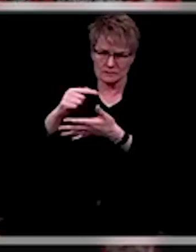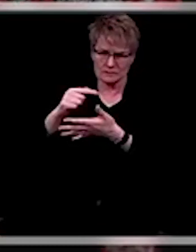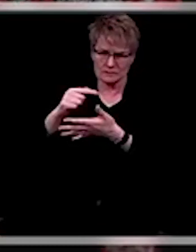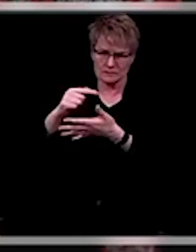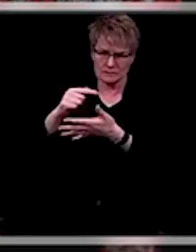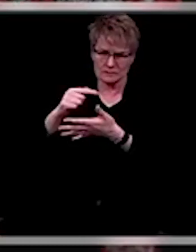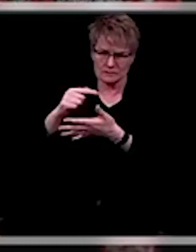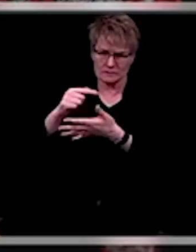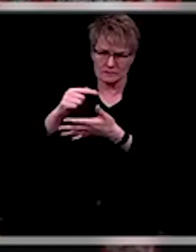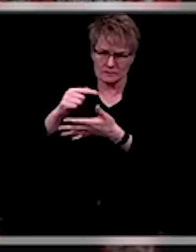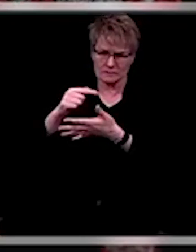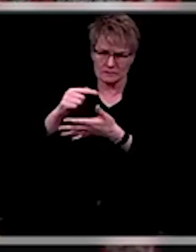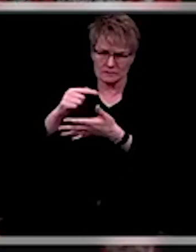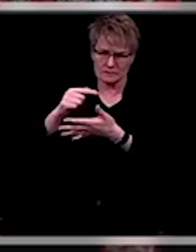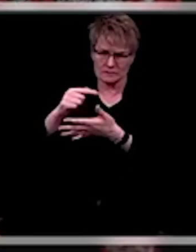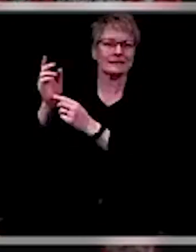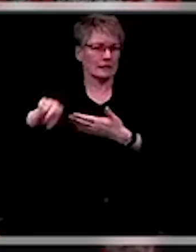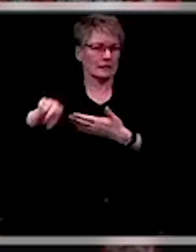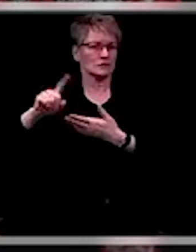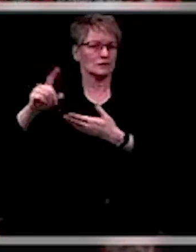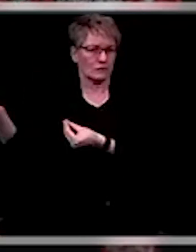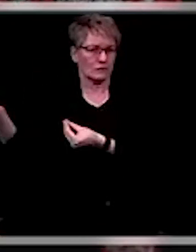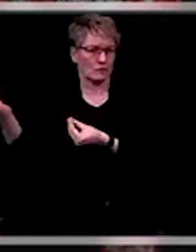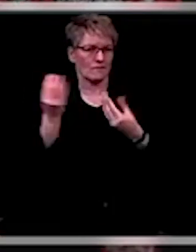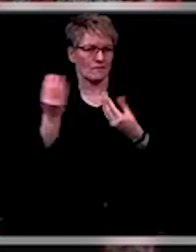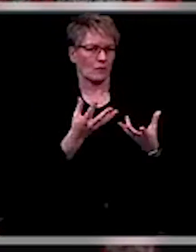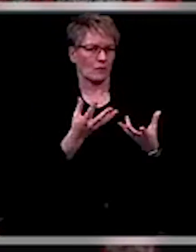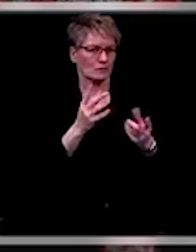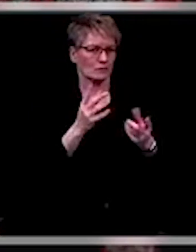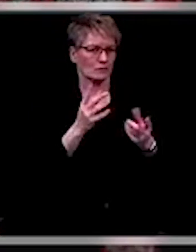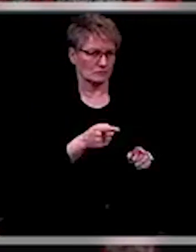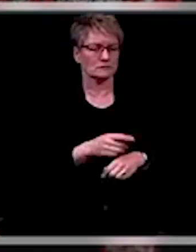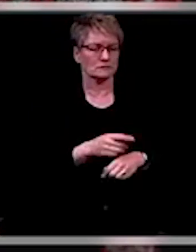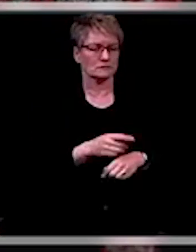and those will start the following week. We're hoping to get an additional